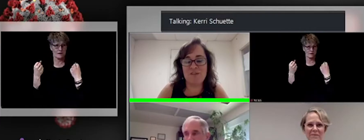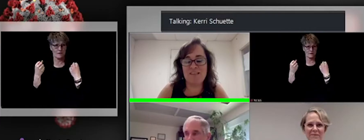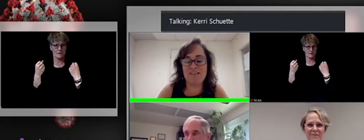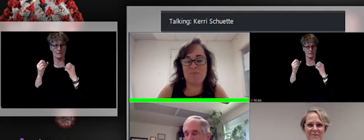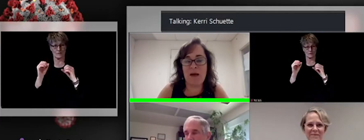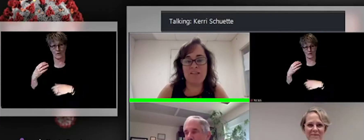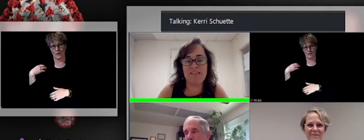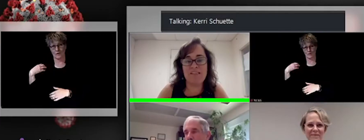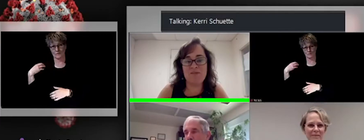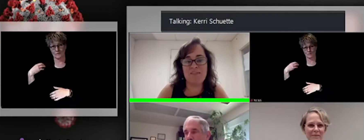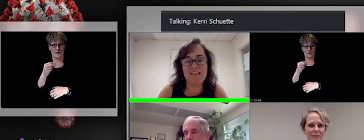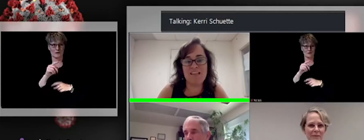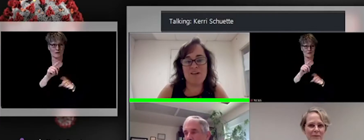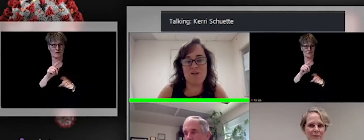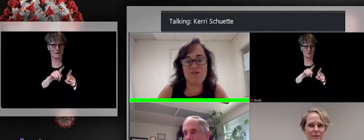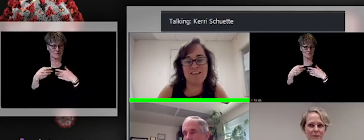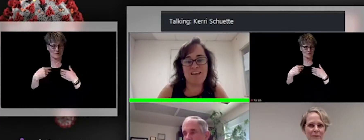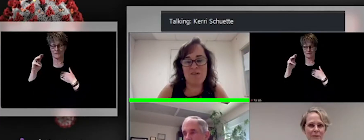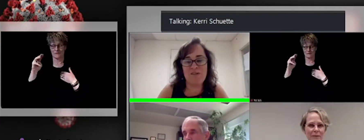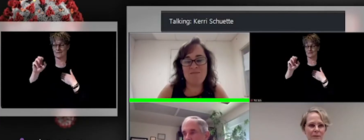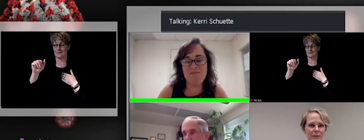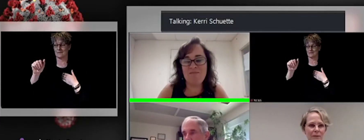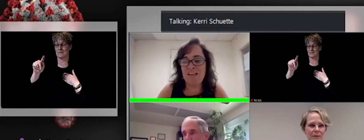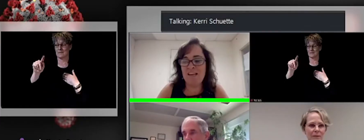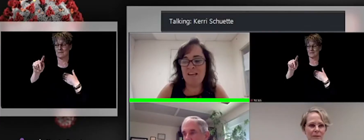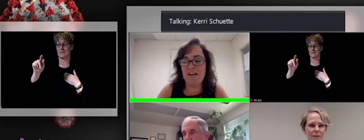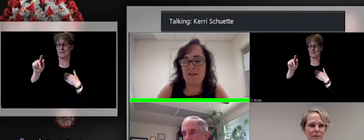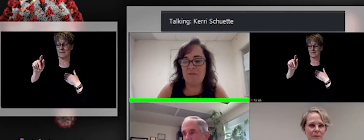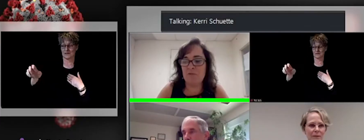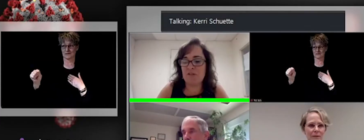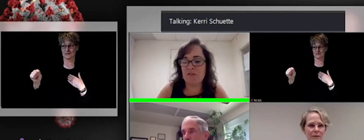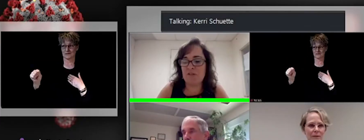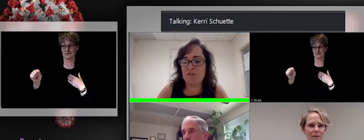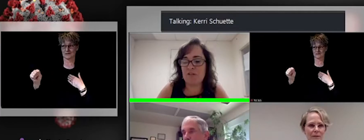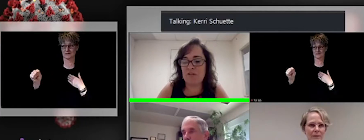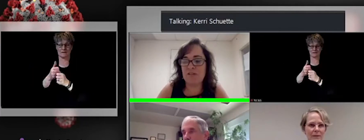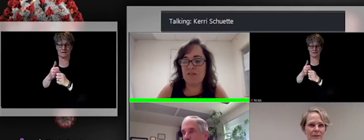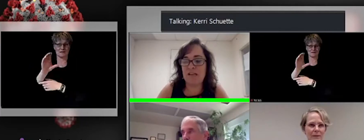today, also, is Matt Pontes, he is the CEO of Shasta County. We’ll start with the numbers.